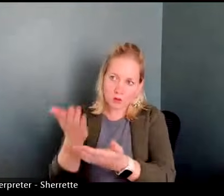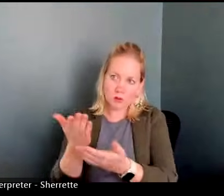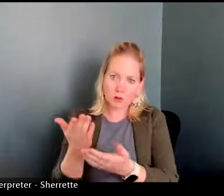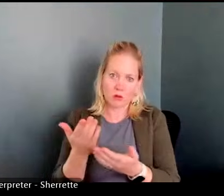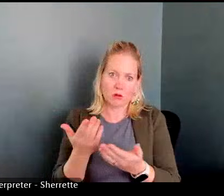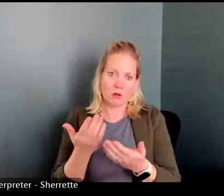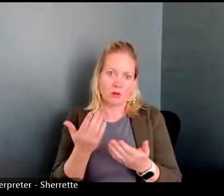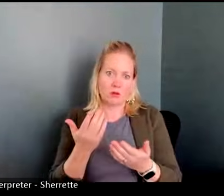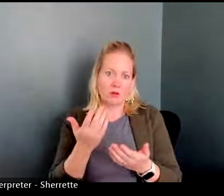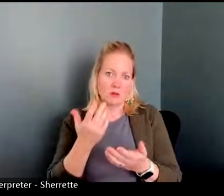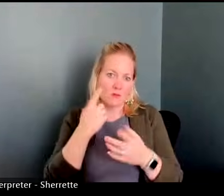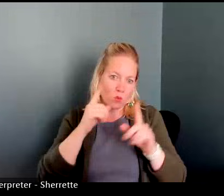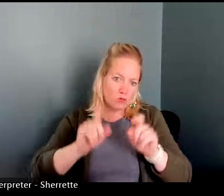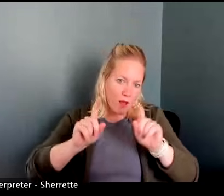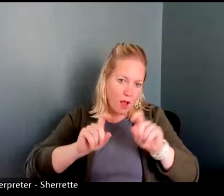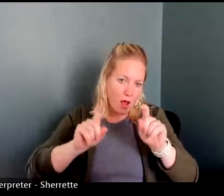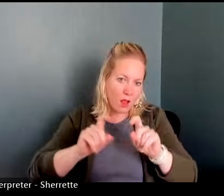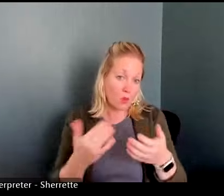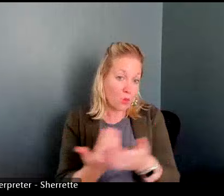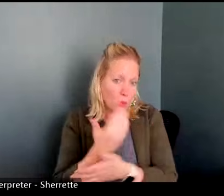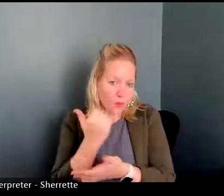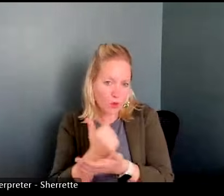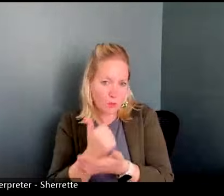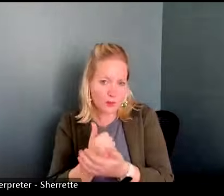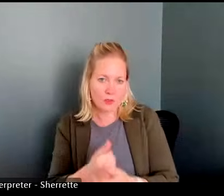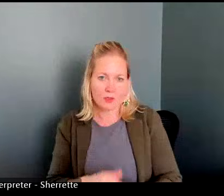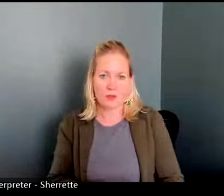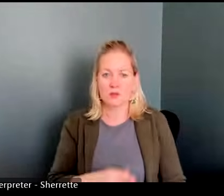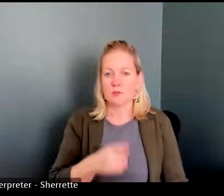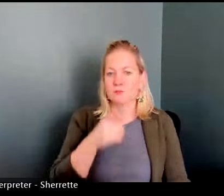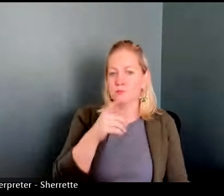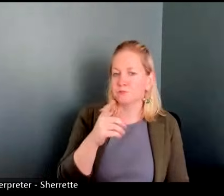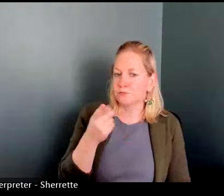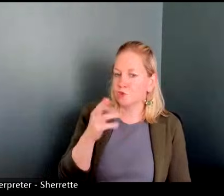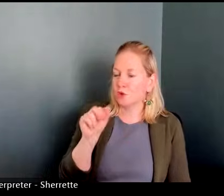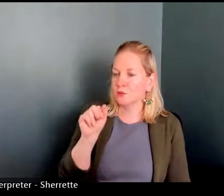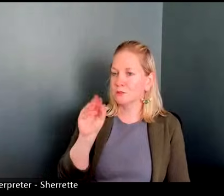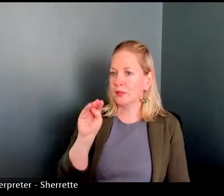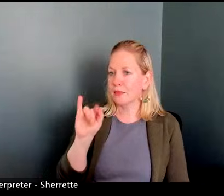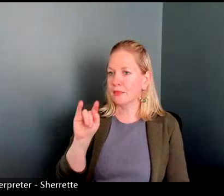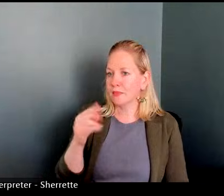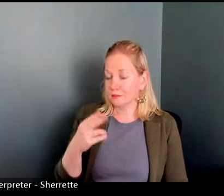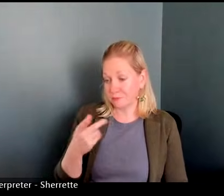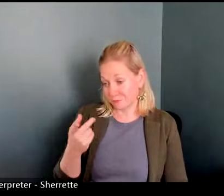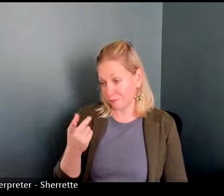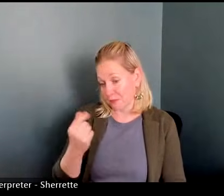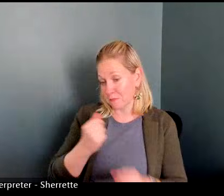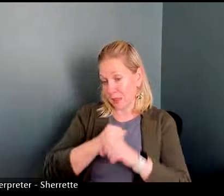Wally Smith: Well, imagine being a company and being told after you have given your therapy,